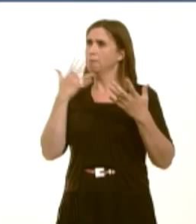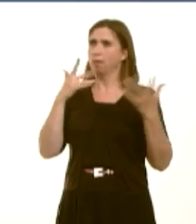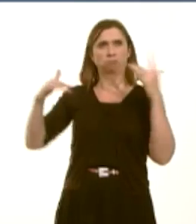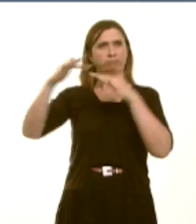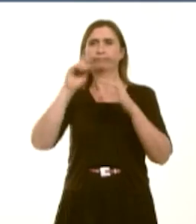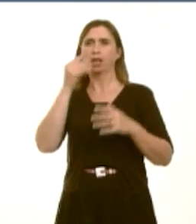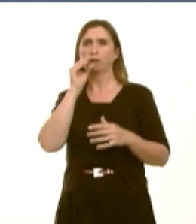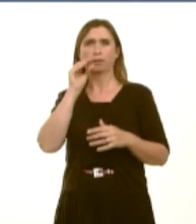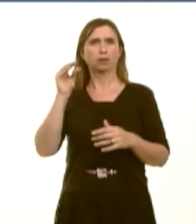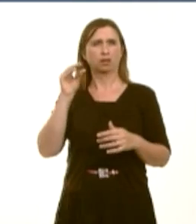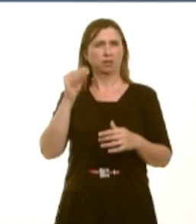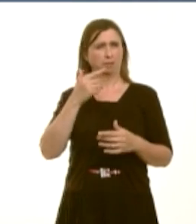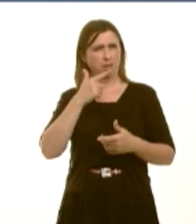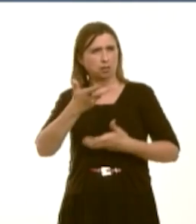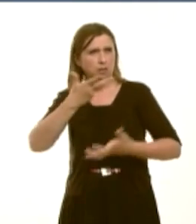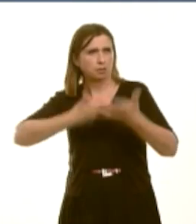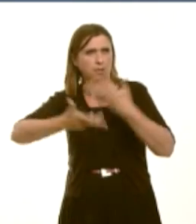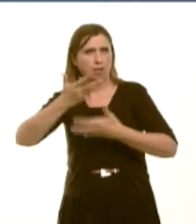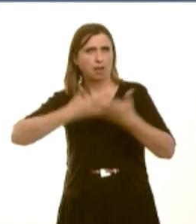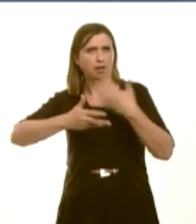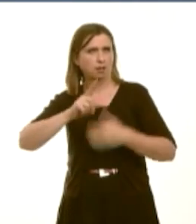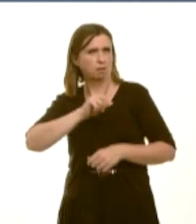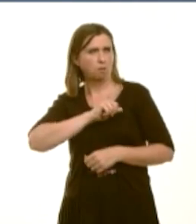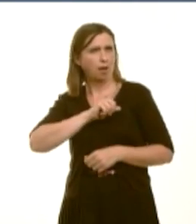Kirsty Williams: Could you explain to me, First Minister, how it helps somebody who